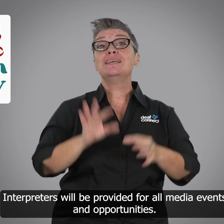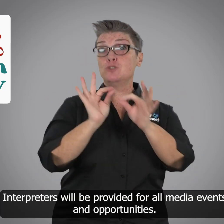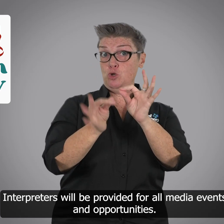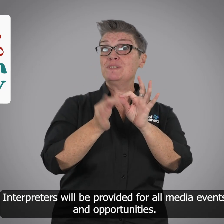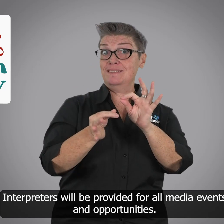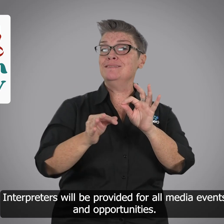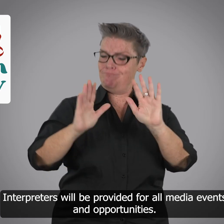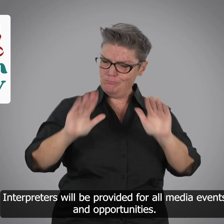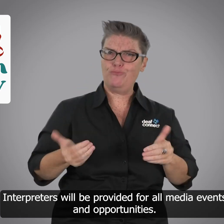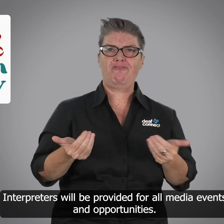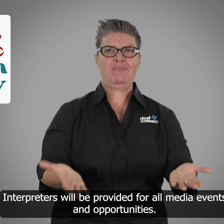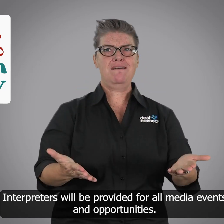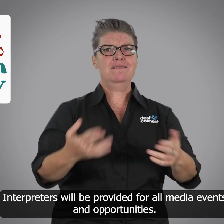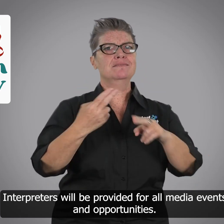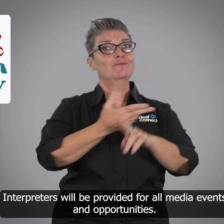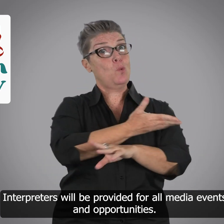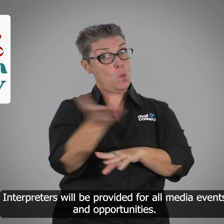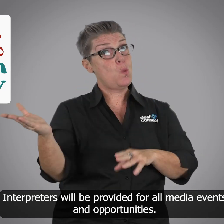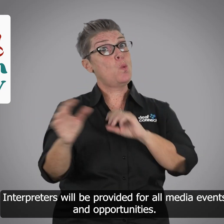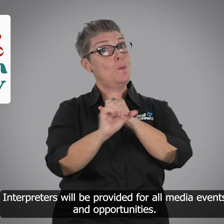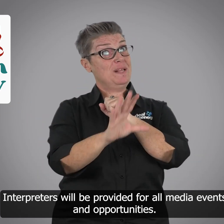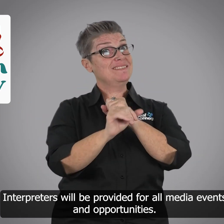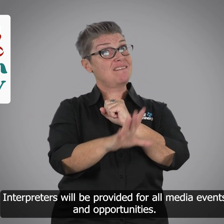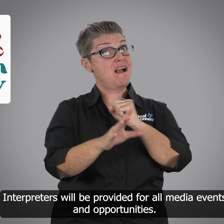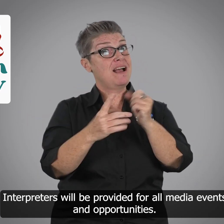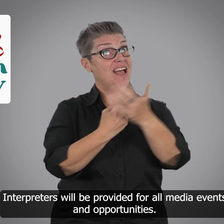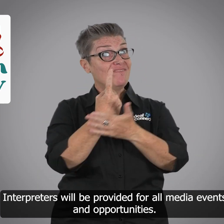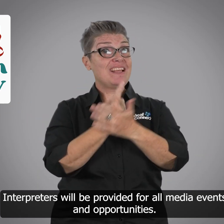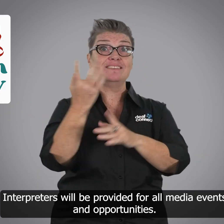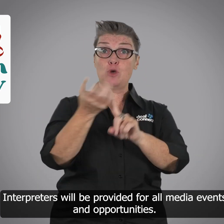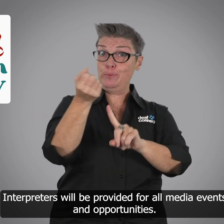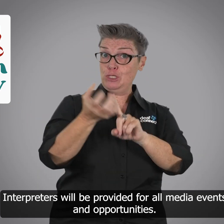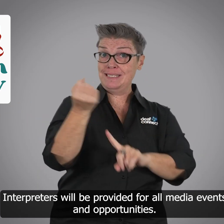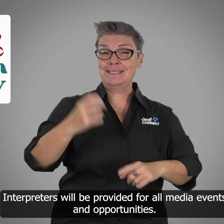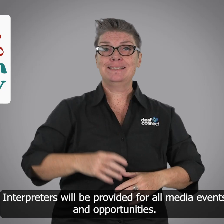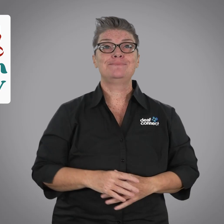Interpreters will be provided for all media events and opportunities.